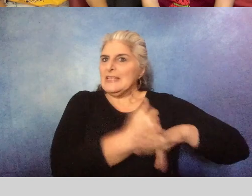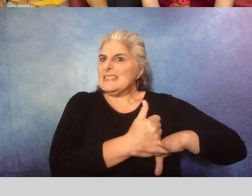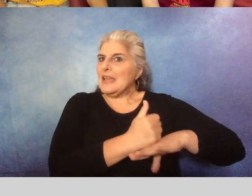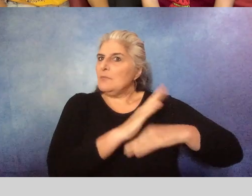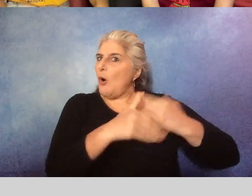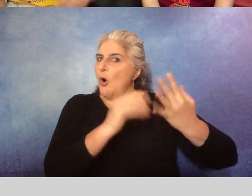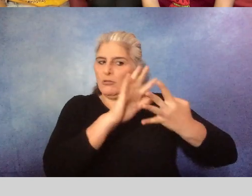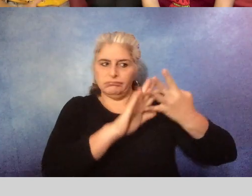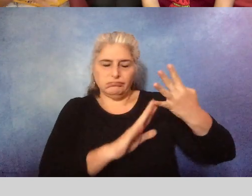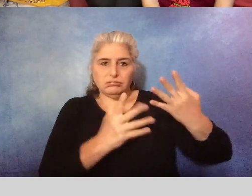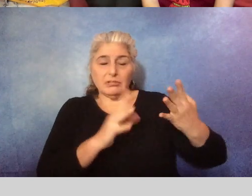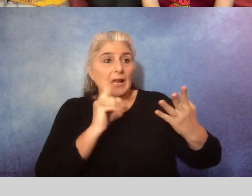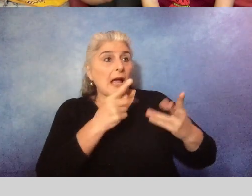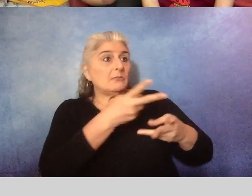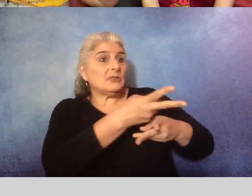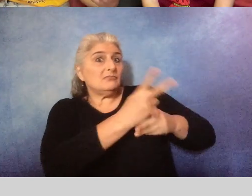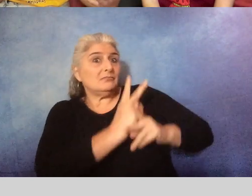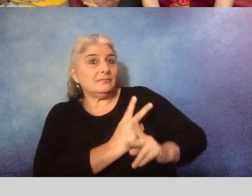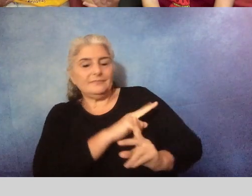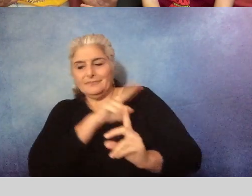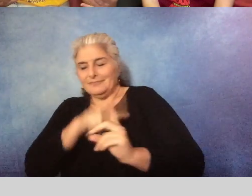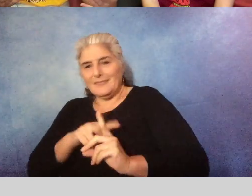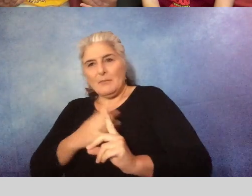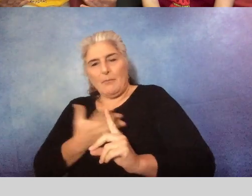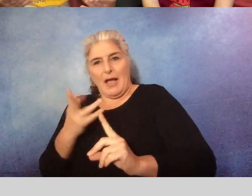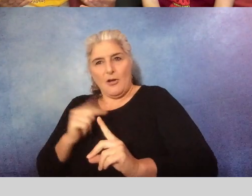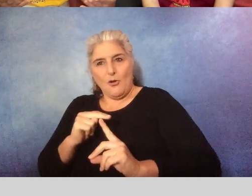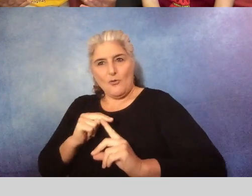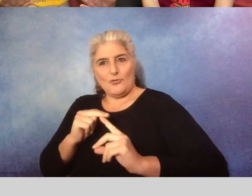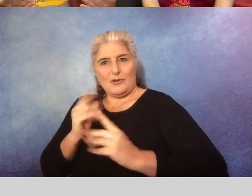So when I look at the component that I've just built,